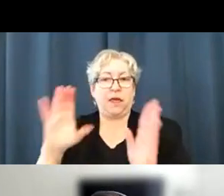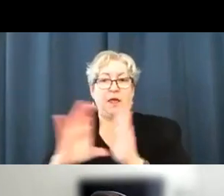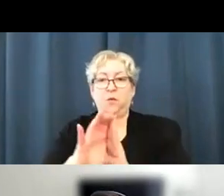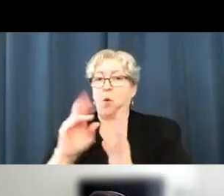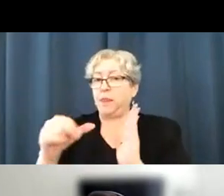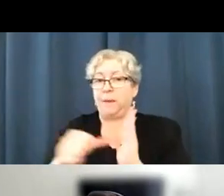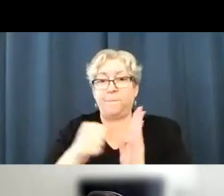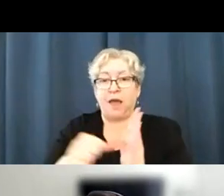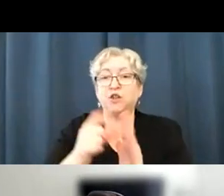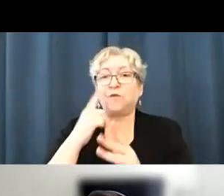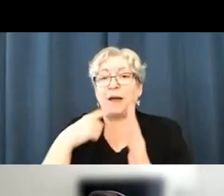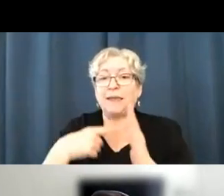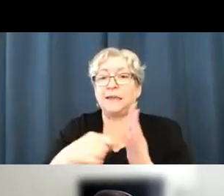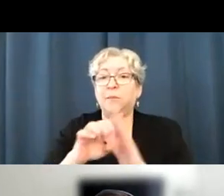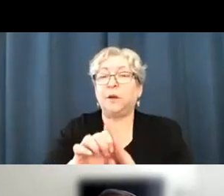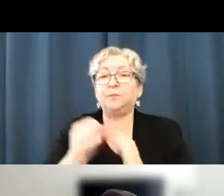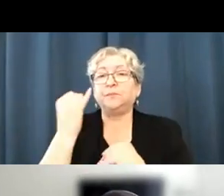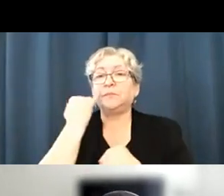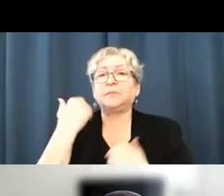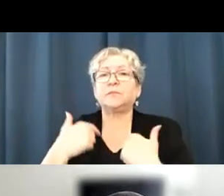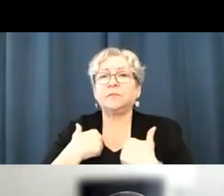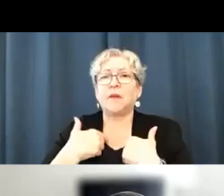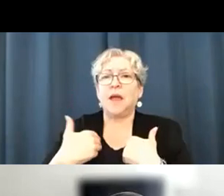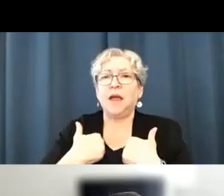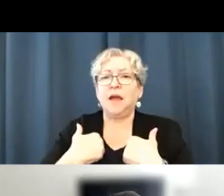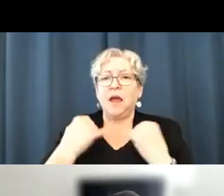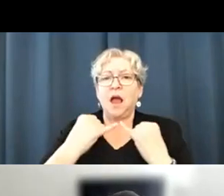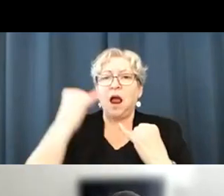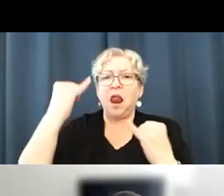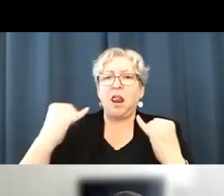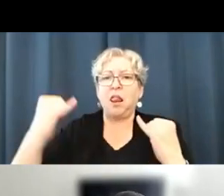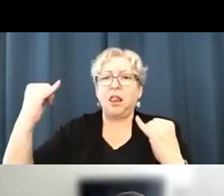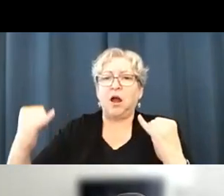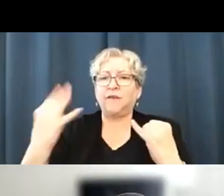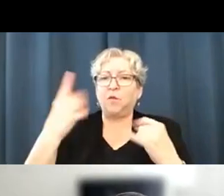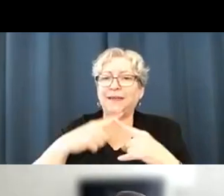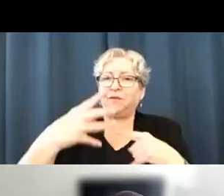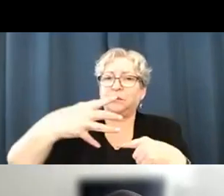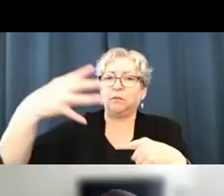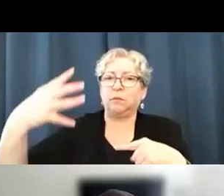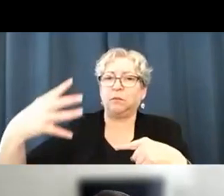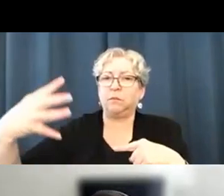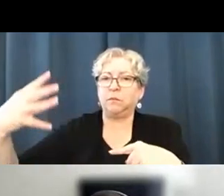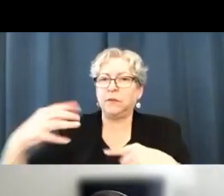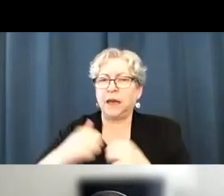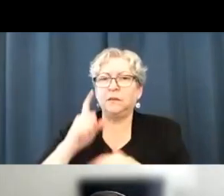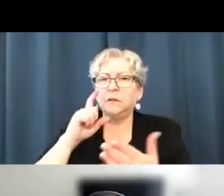So, for example, if I were to have a line chart with four different lines on it and the only thing distinguishing those lines is color,